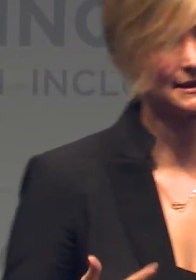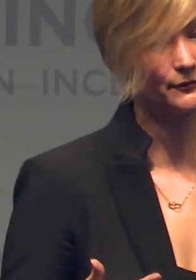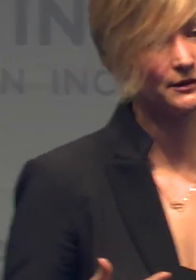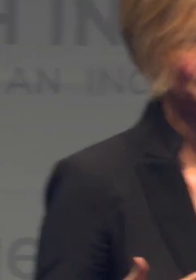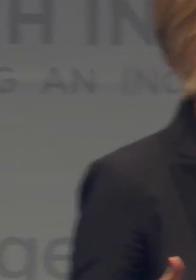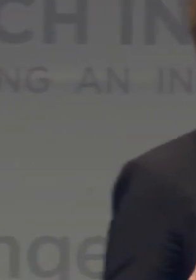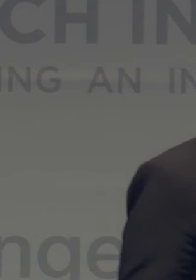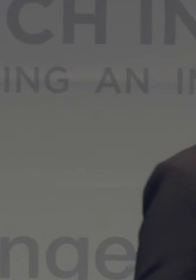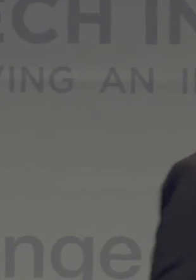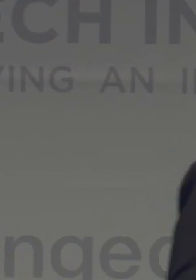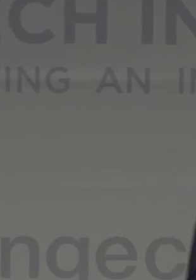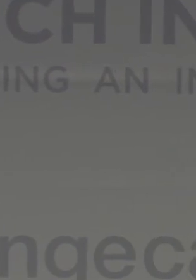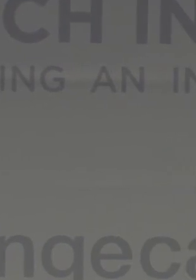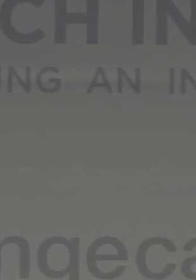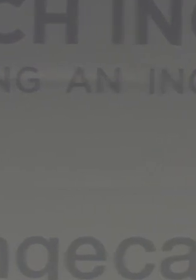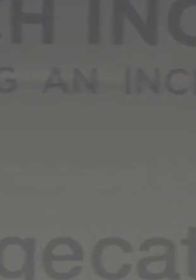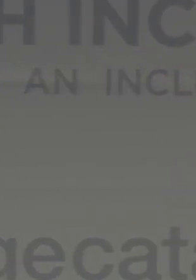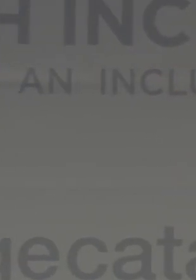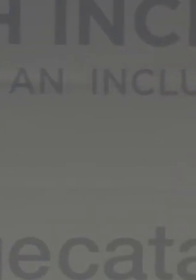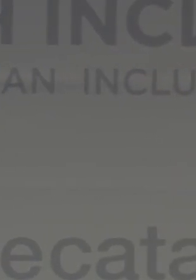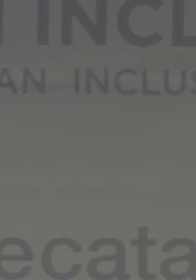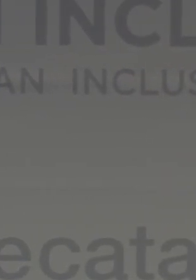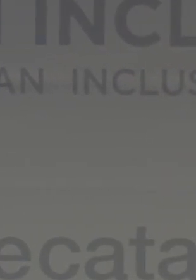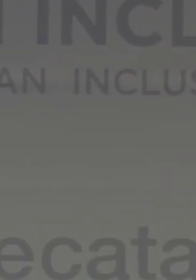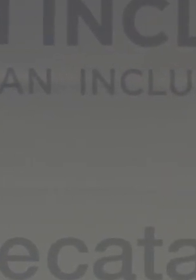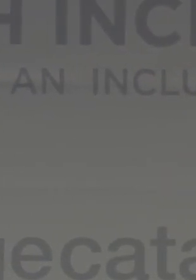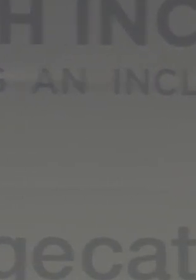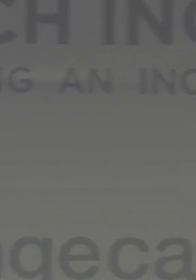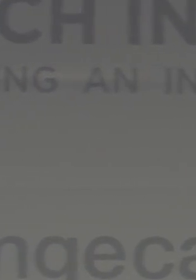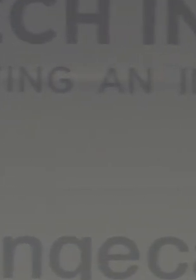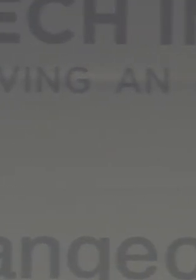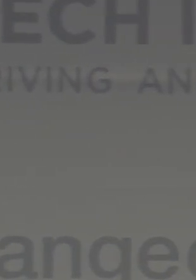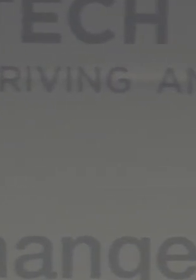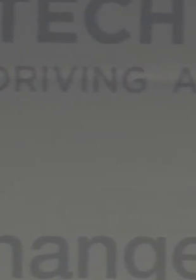differently we don't take certain senses for granted and it's really interesting